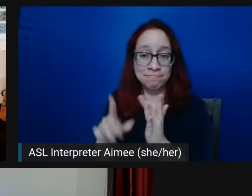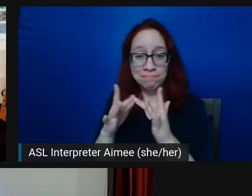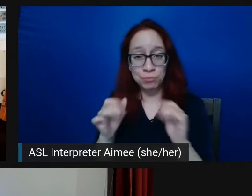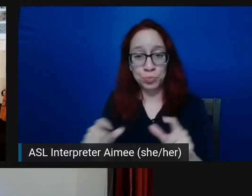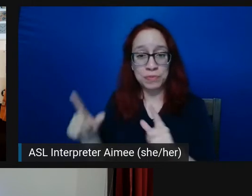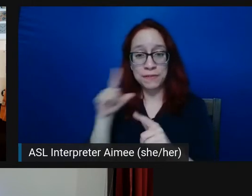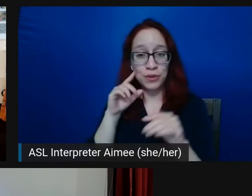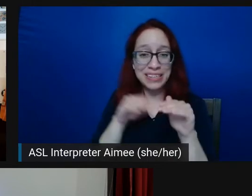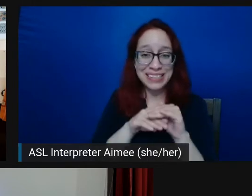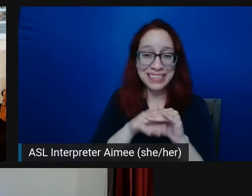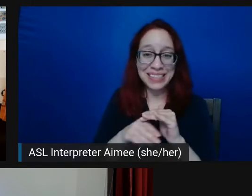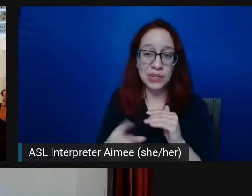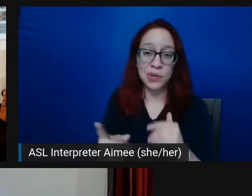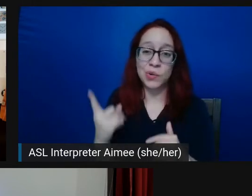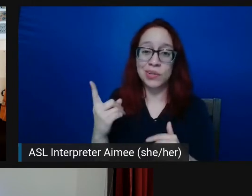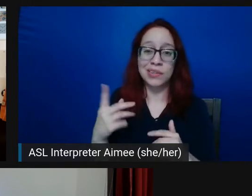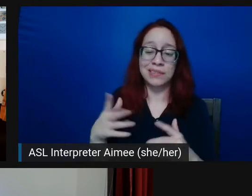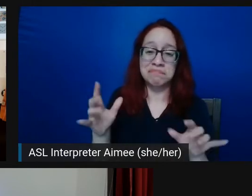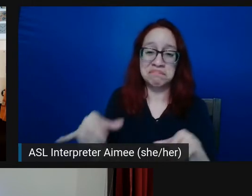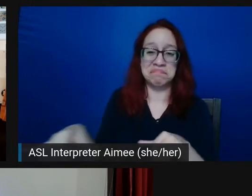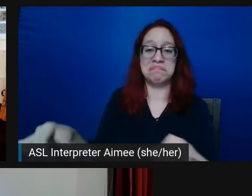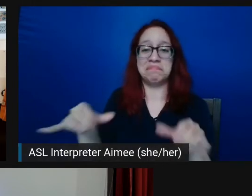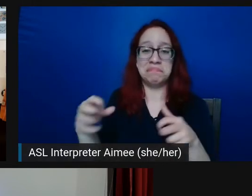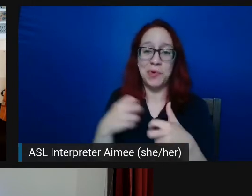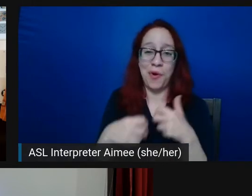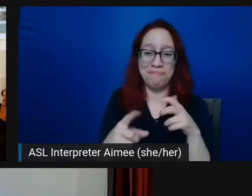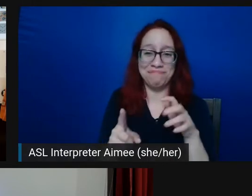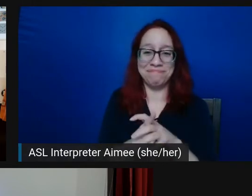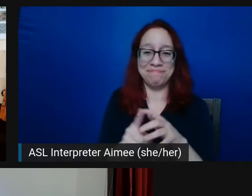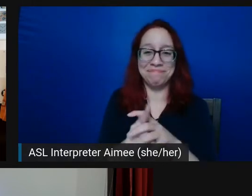One of the common problems is that people use ARIA